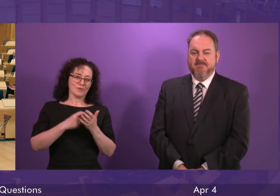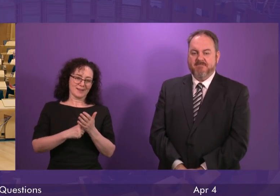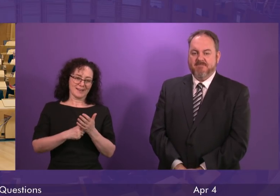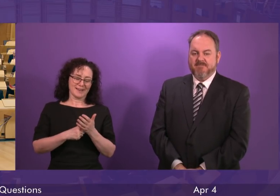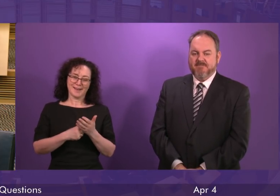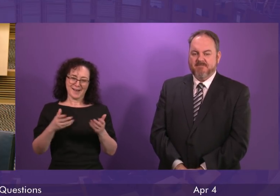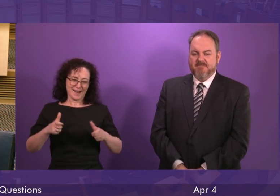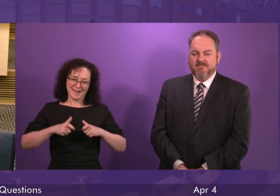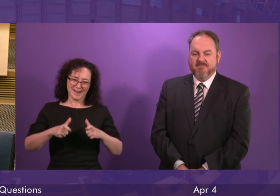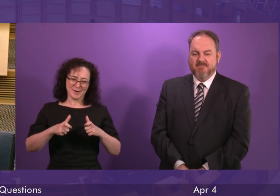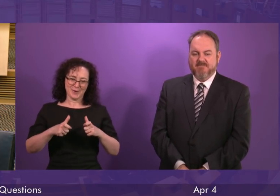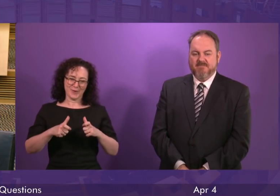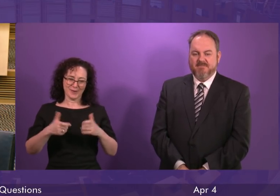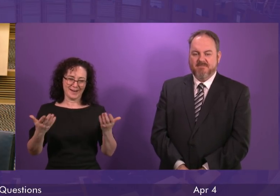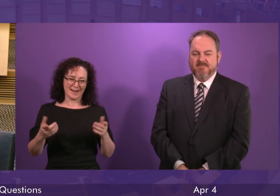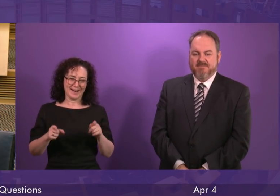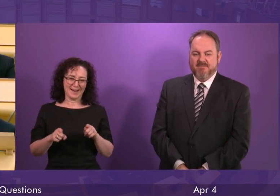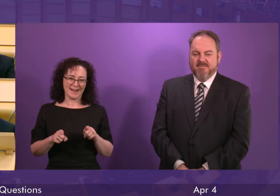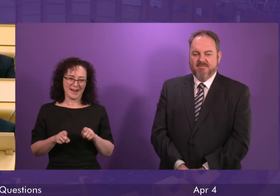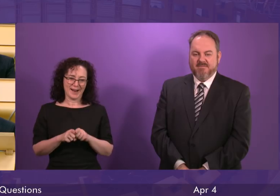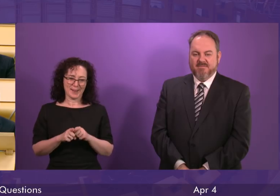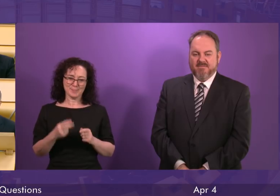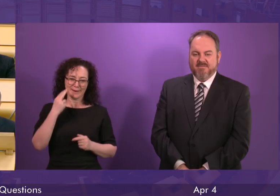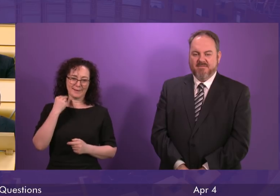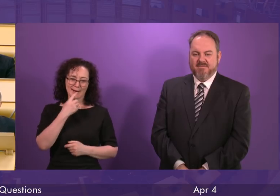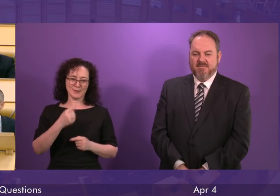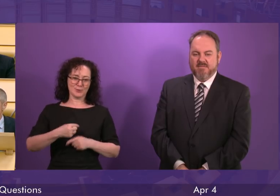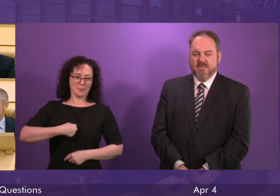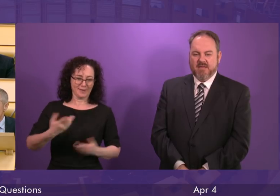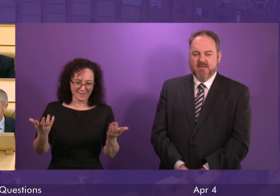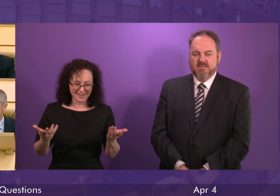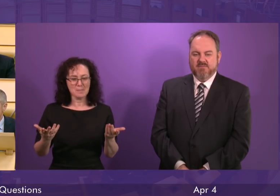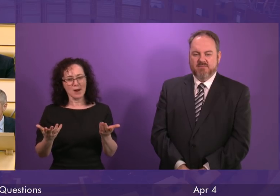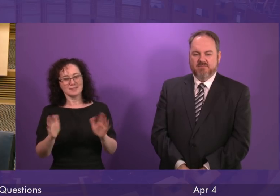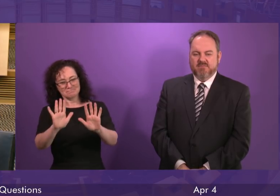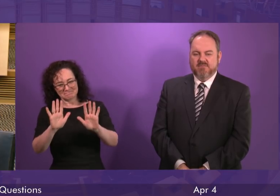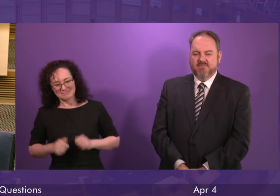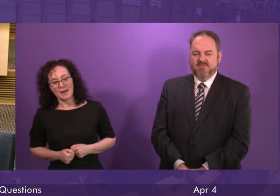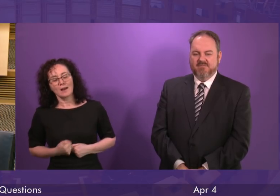the charm, which I think is much more befitting of his status in the Parliament.